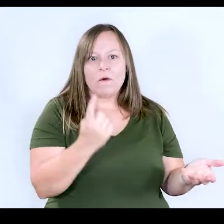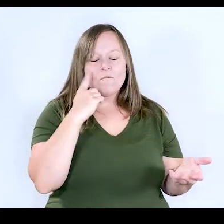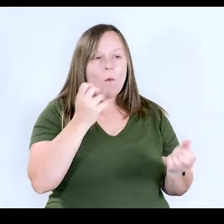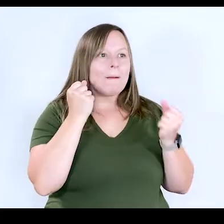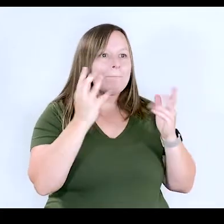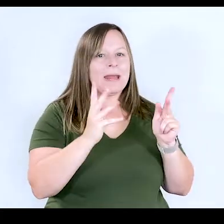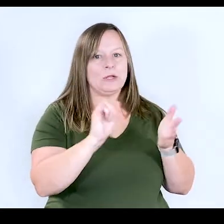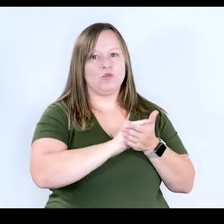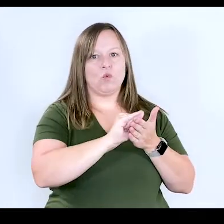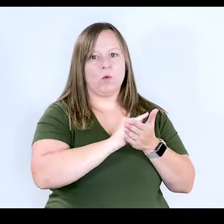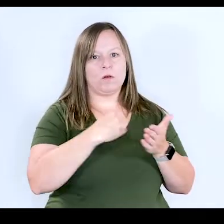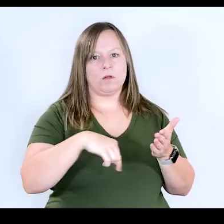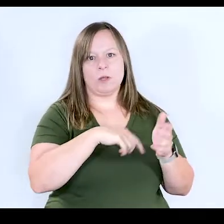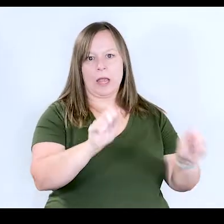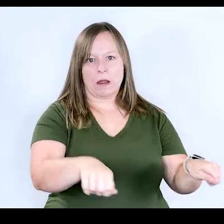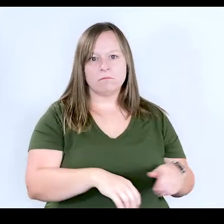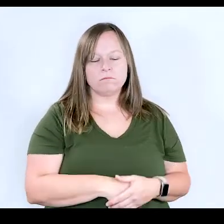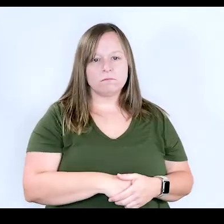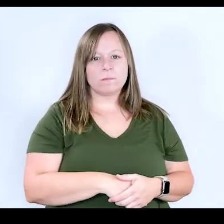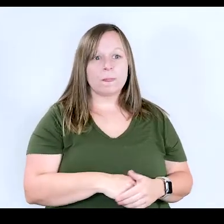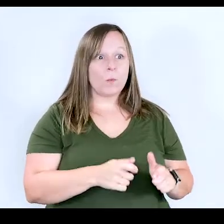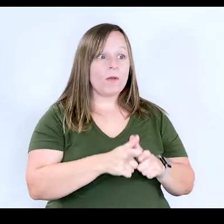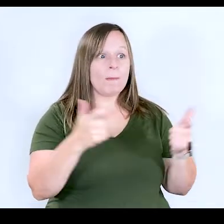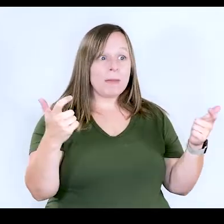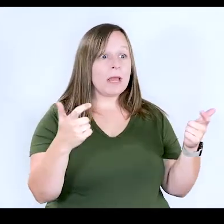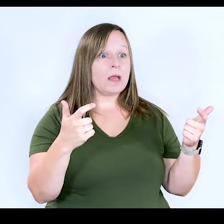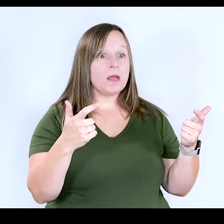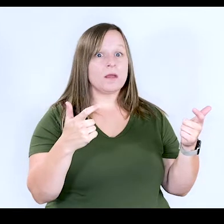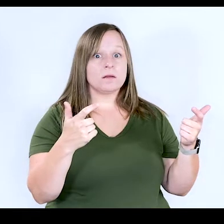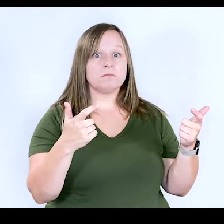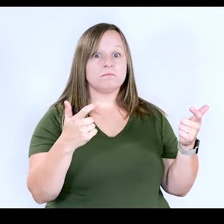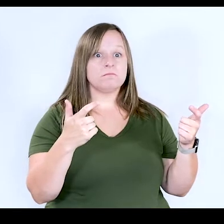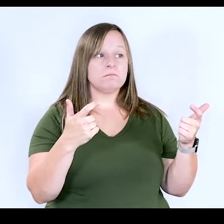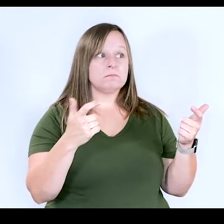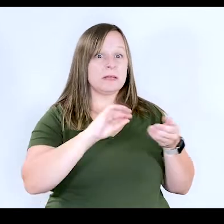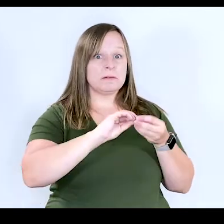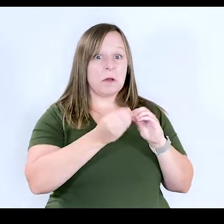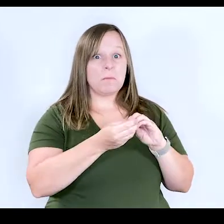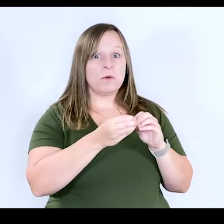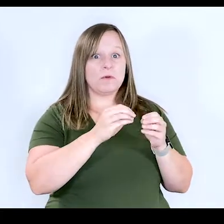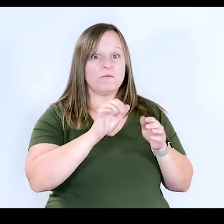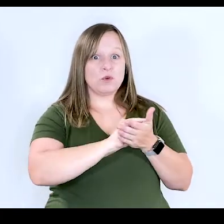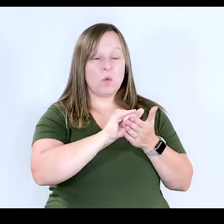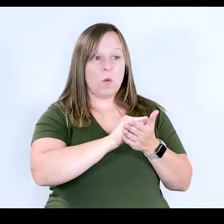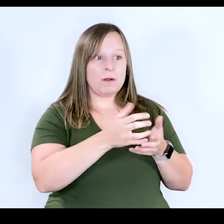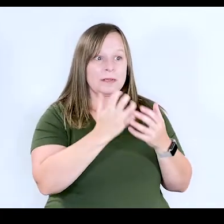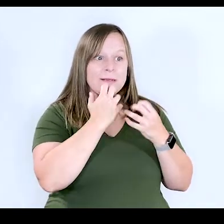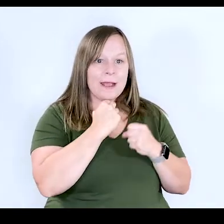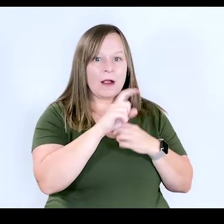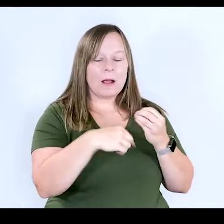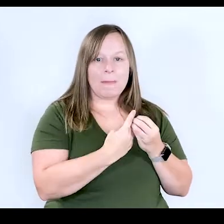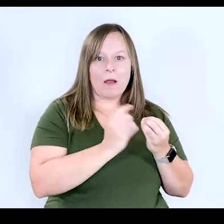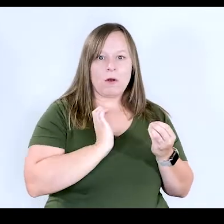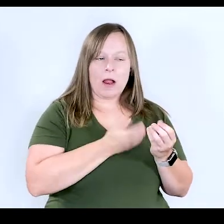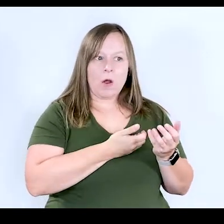for as many New Yorkers as we can. We have a big base of New Yorkers who care about our values around civil liberties